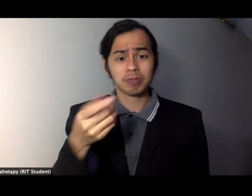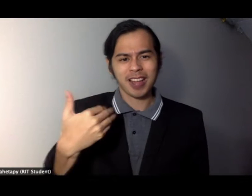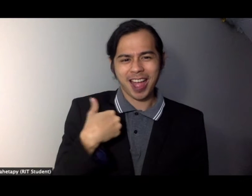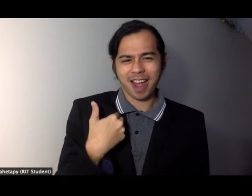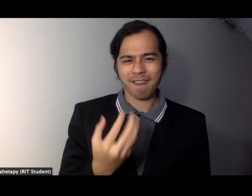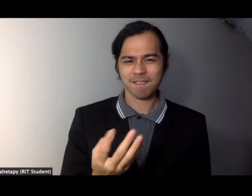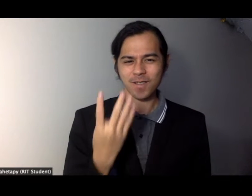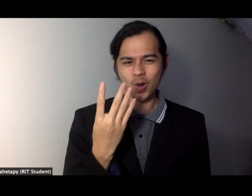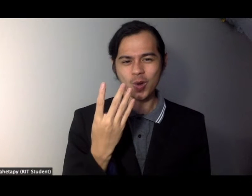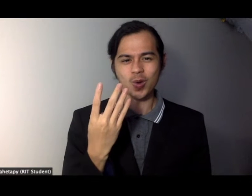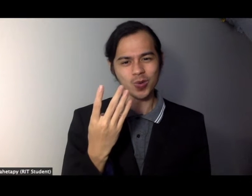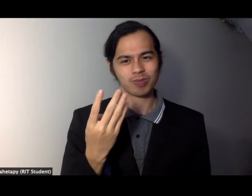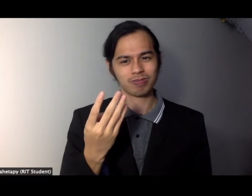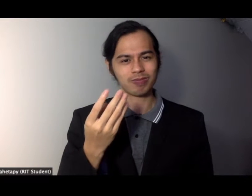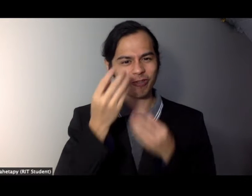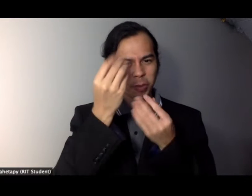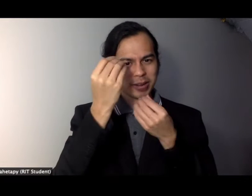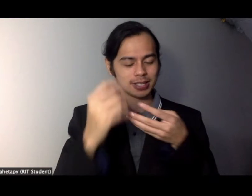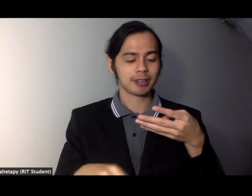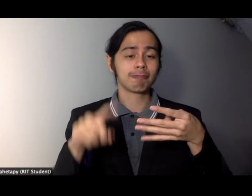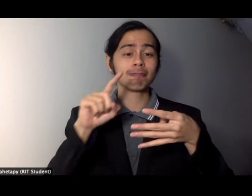There is four information: